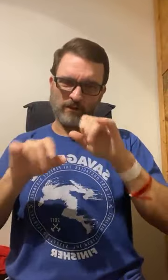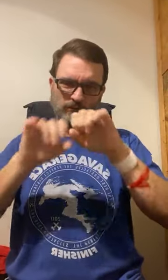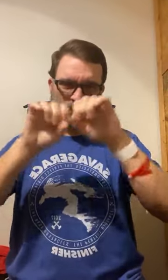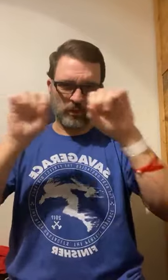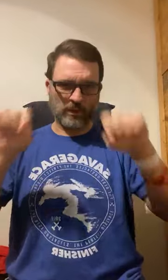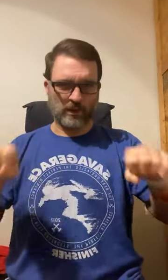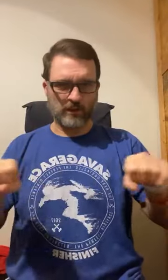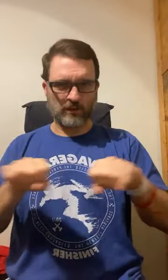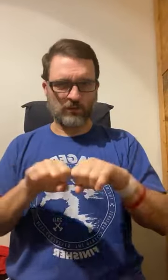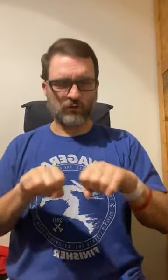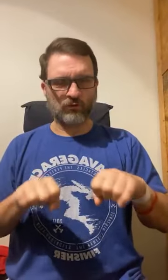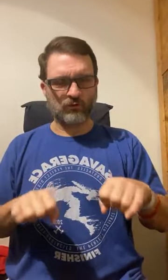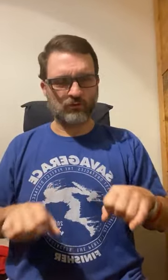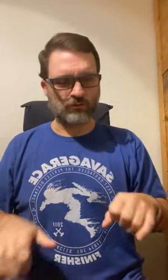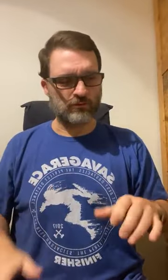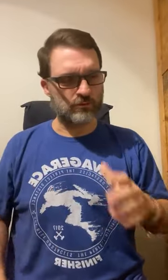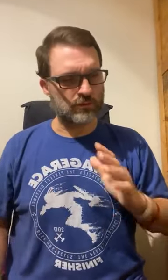Almost like a square area of pain